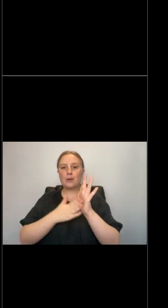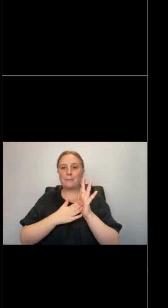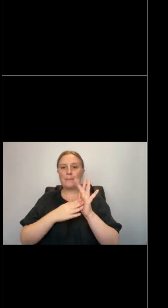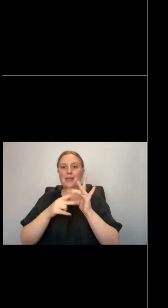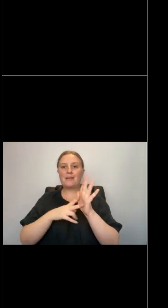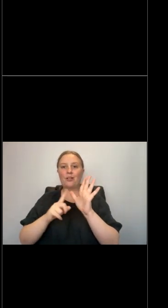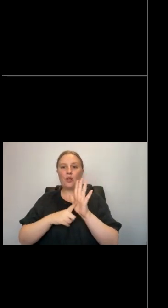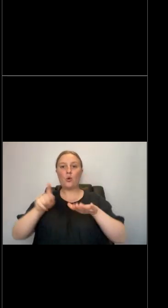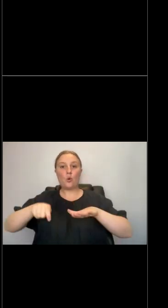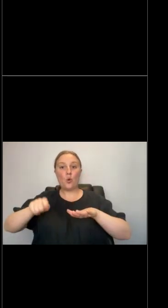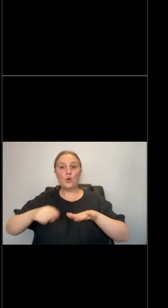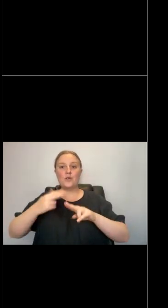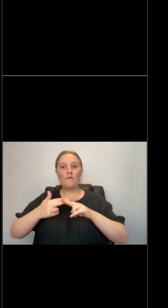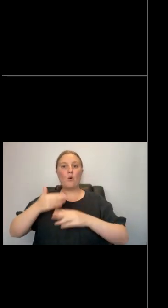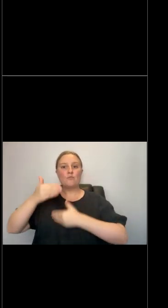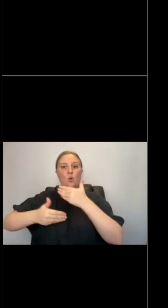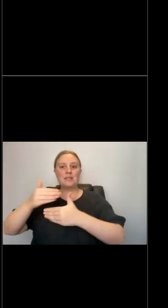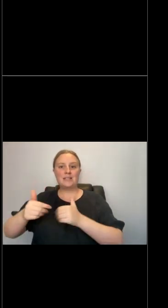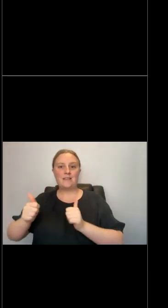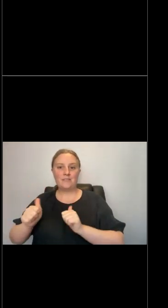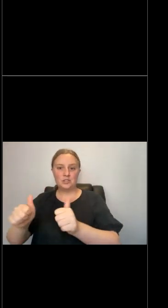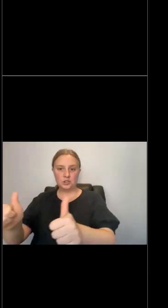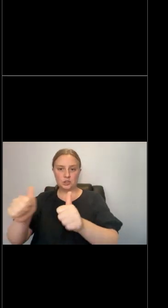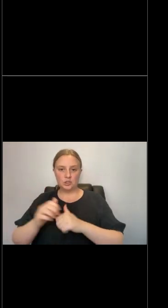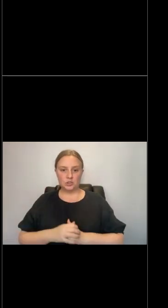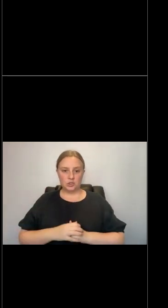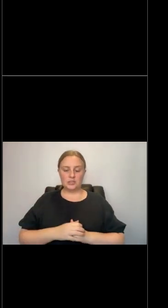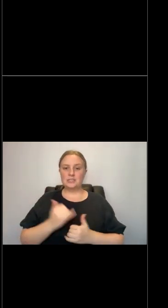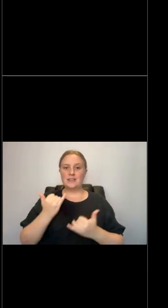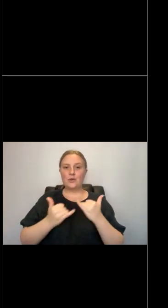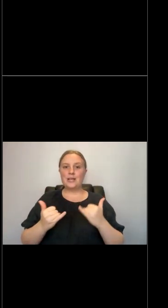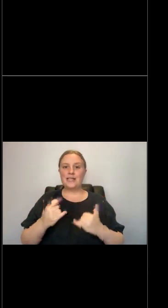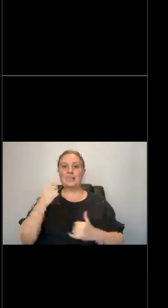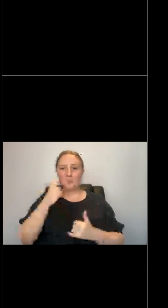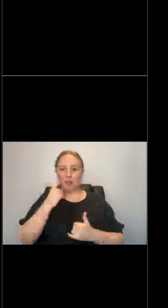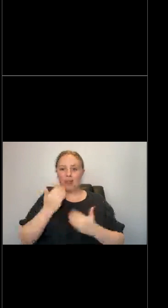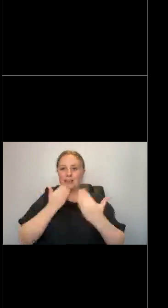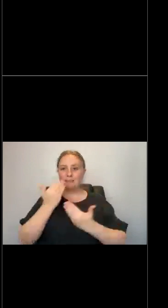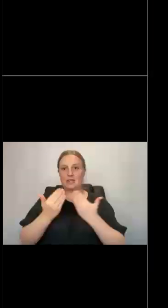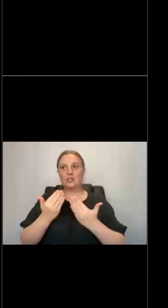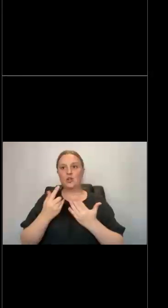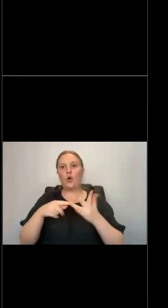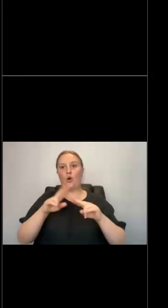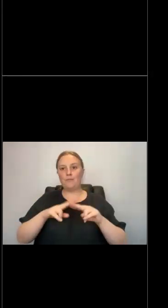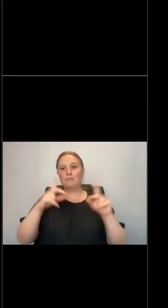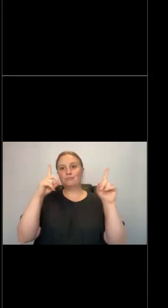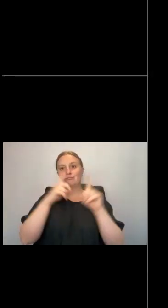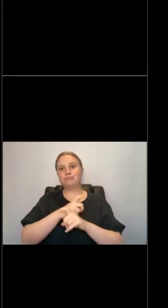simple explanation of something that is actually quite complex.